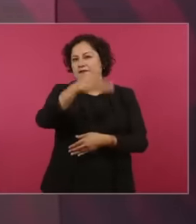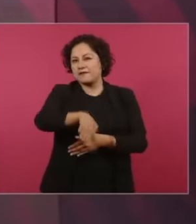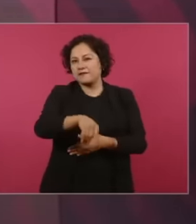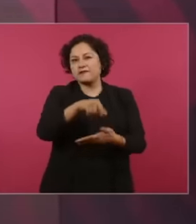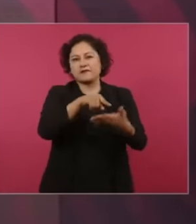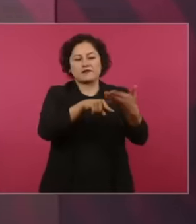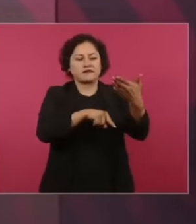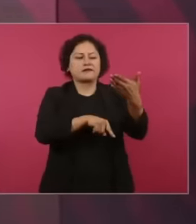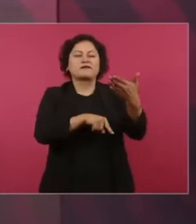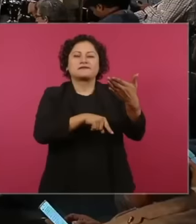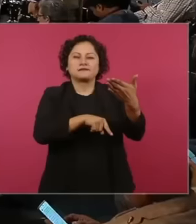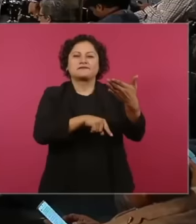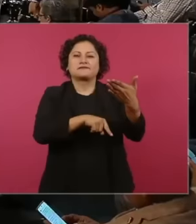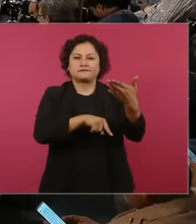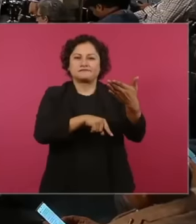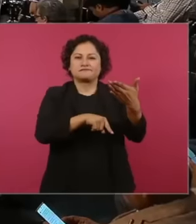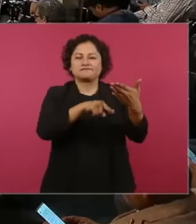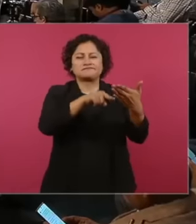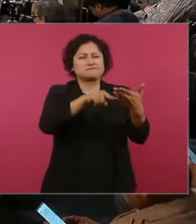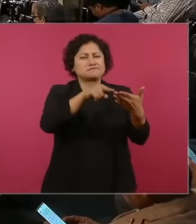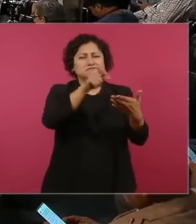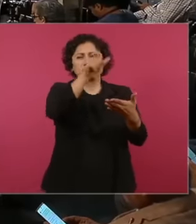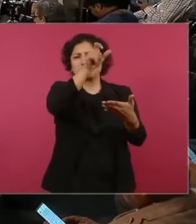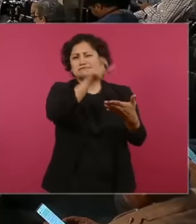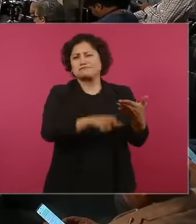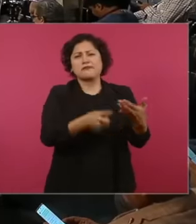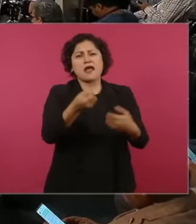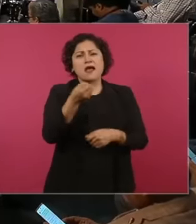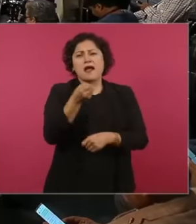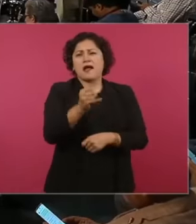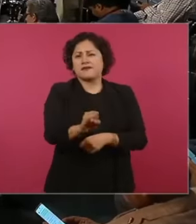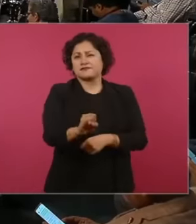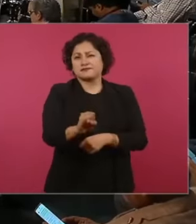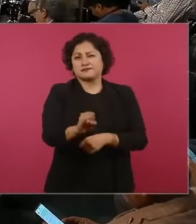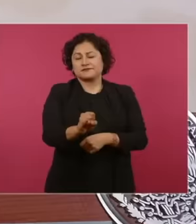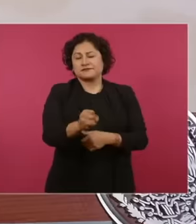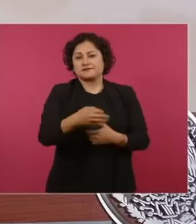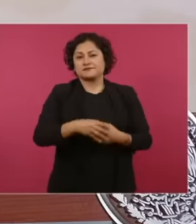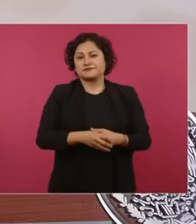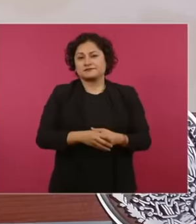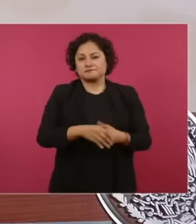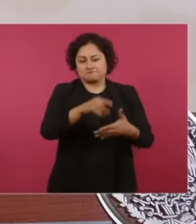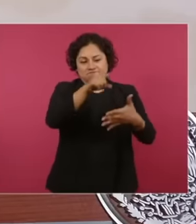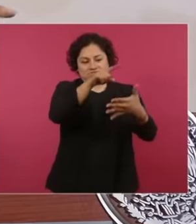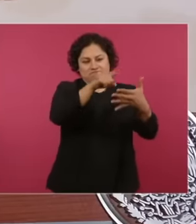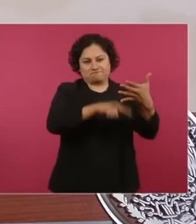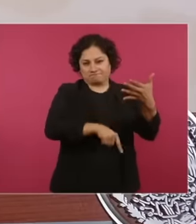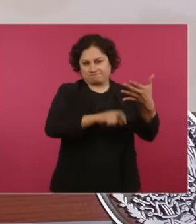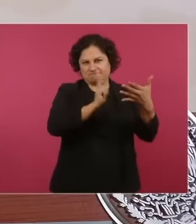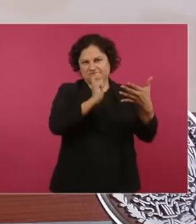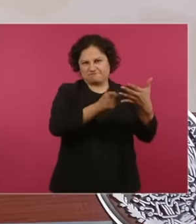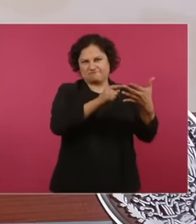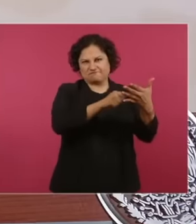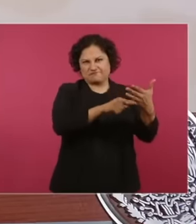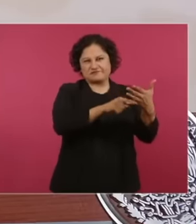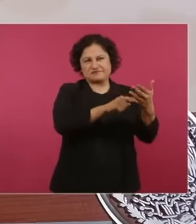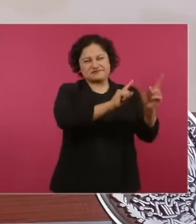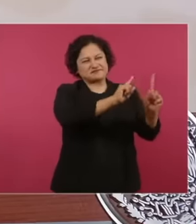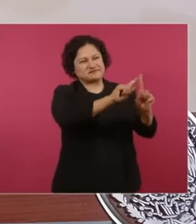Halcones linked to the mafias of